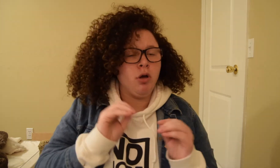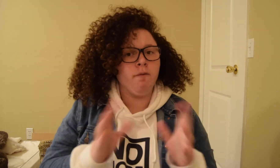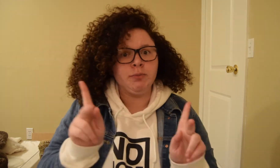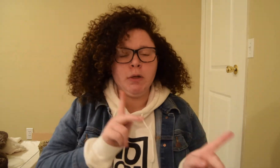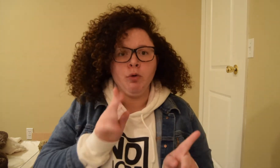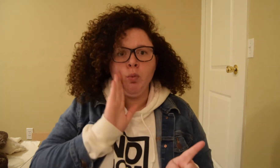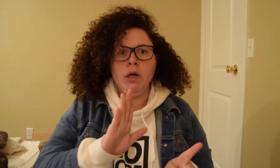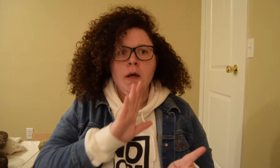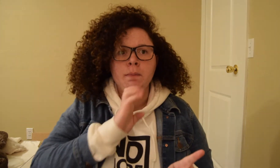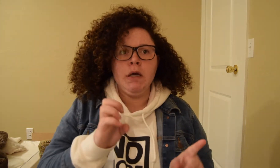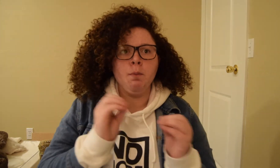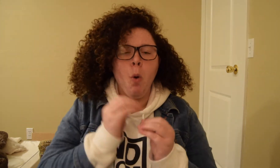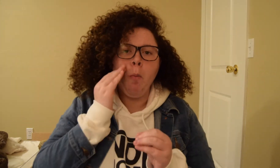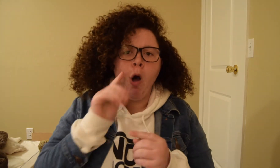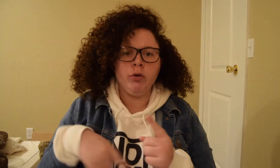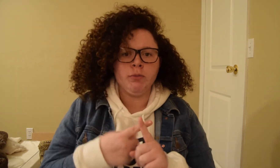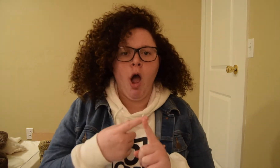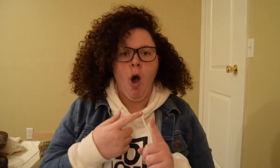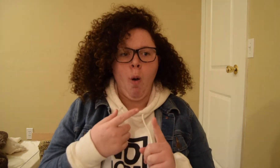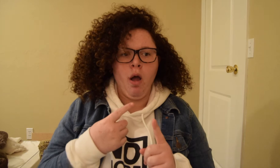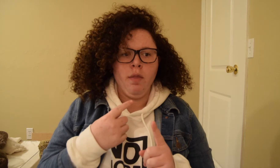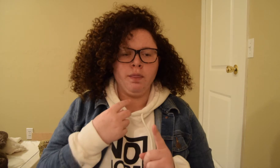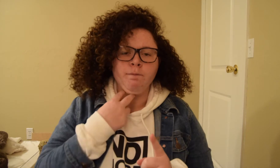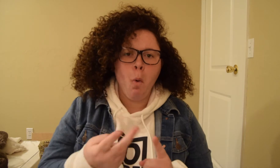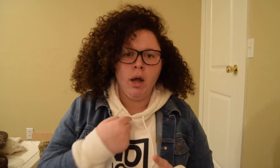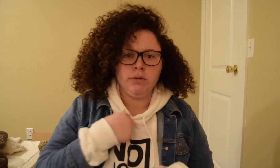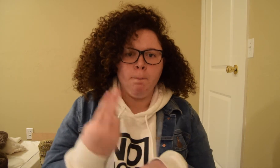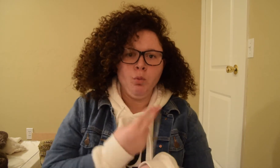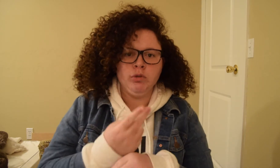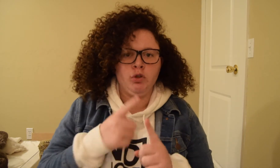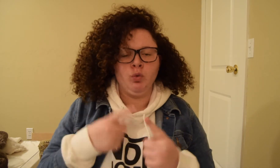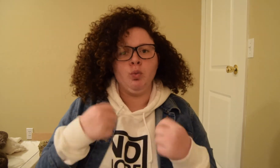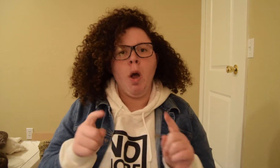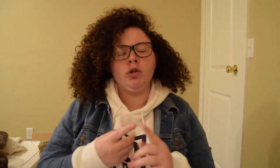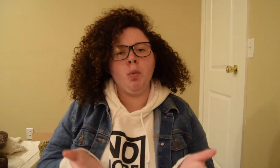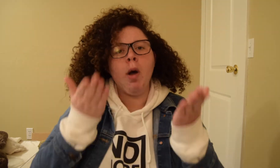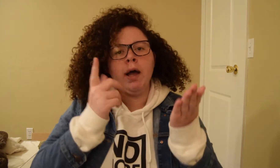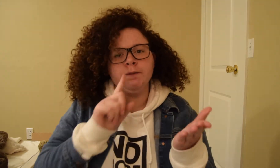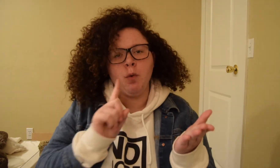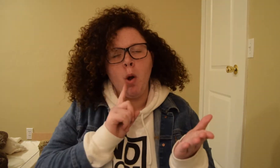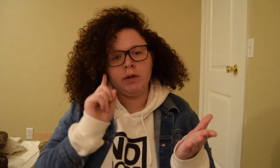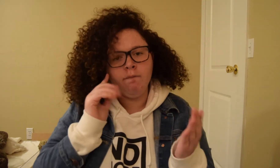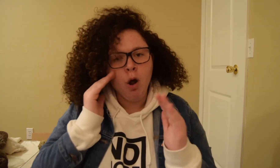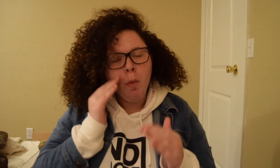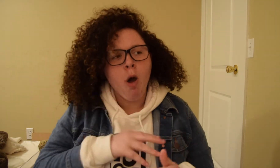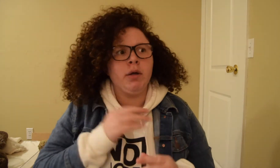Obviously people will be more aware about the voice I'm using to try to raise for deaf awareness